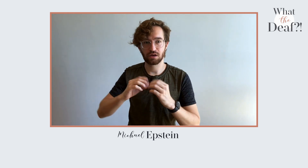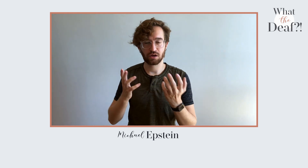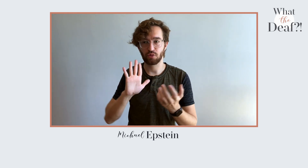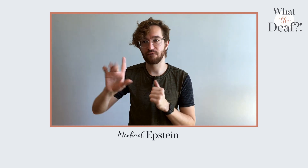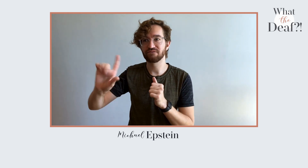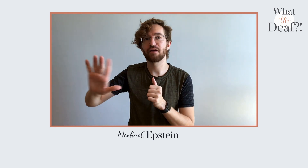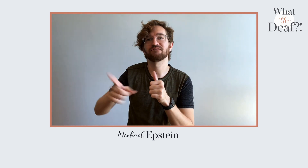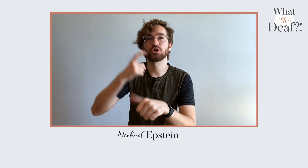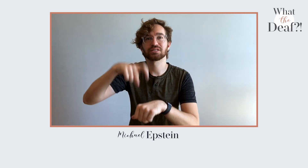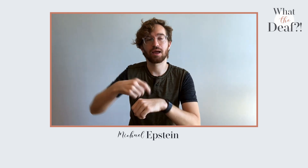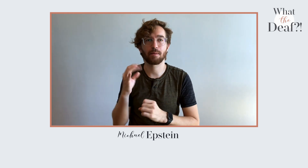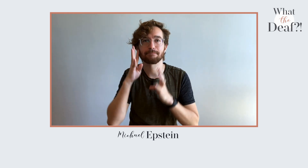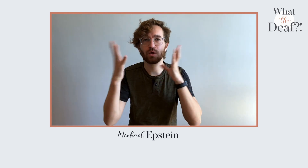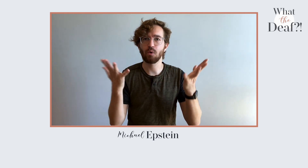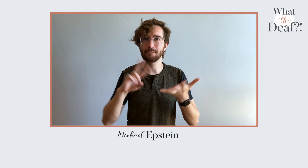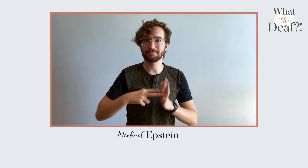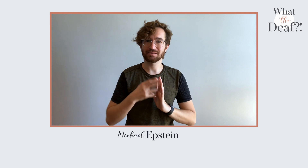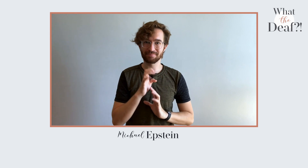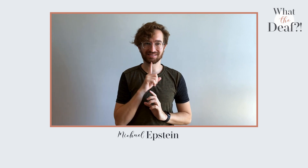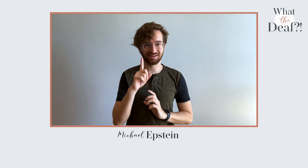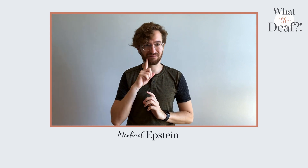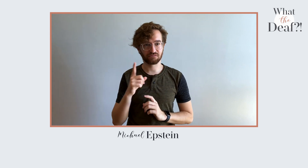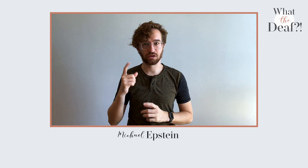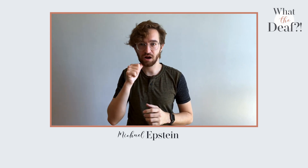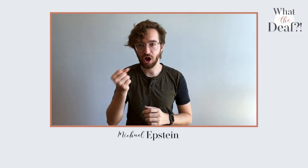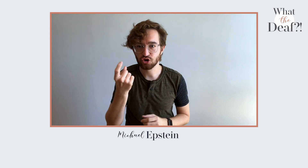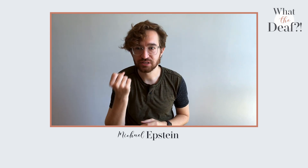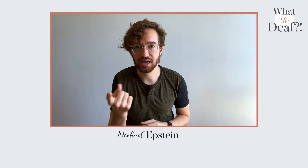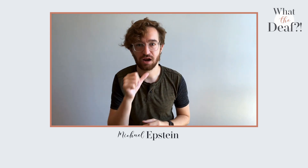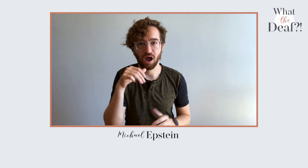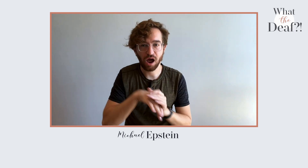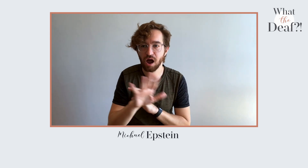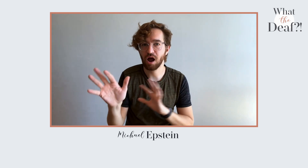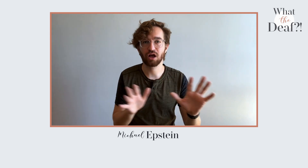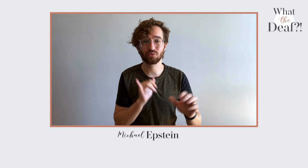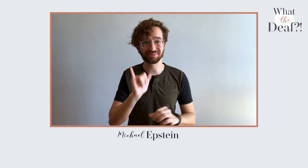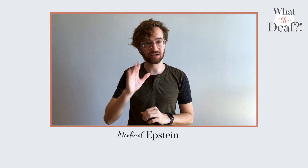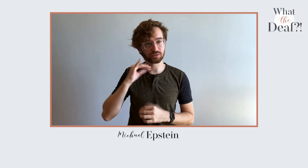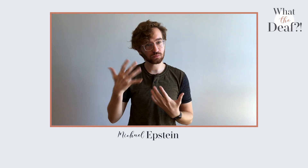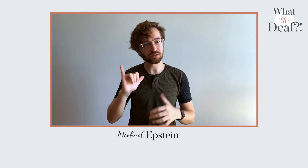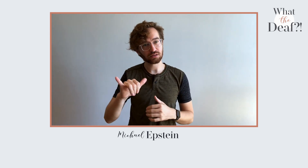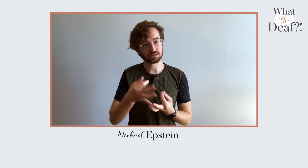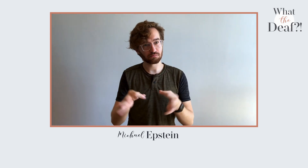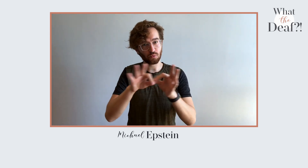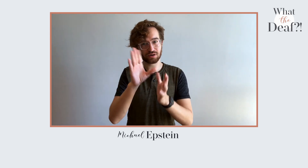and realizing for the first time what it actually might mean to be deaf because they never realized that. And that's an important experience